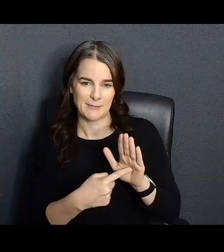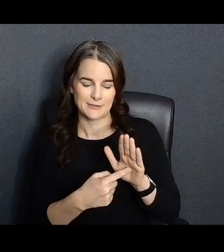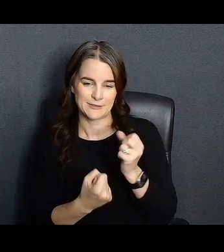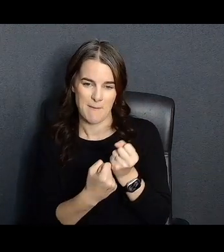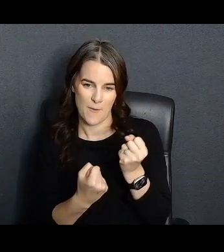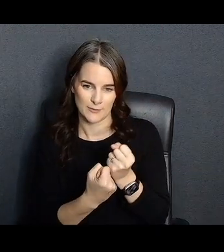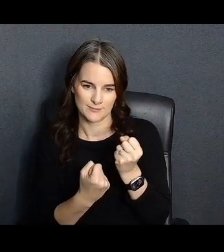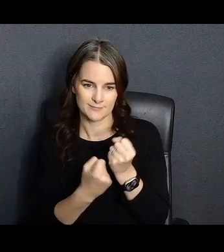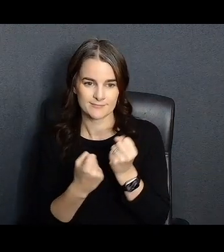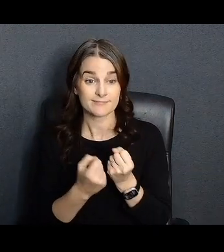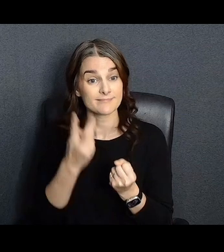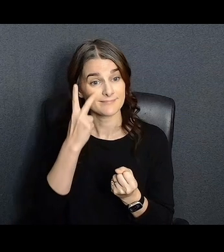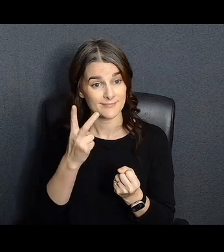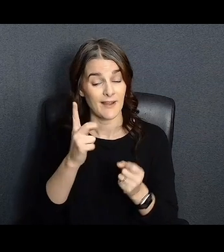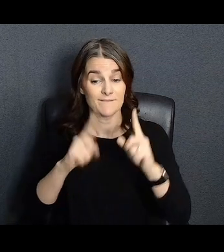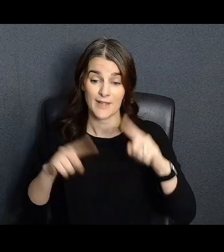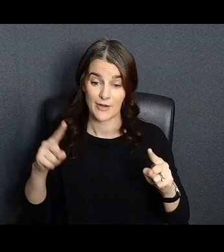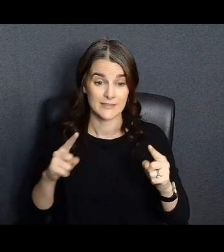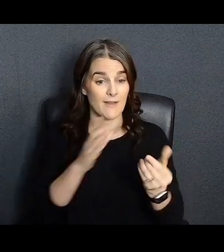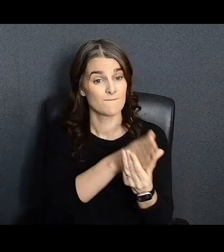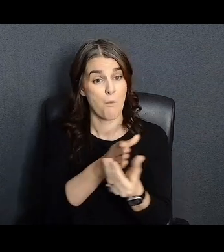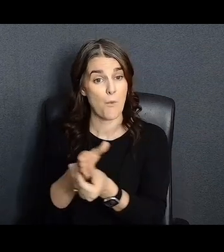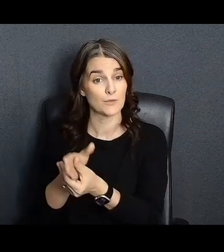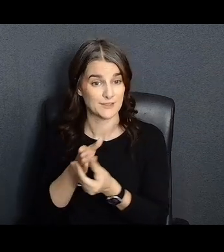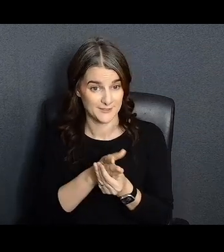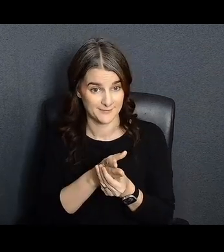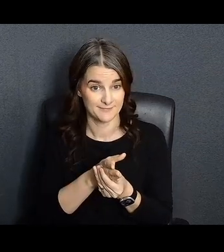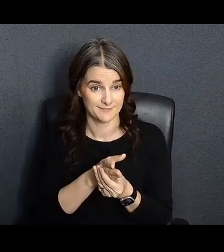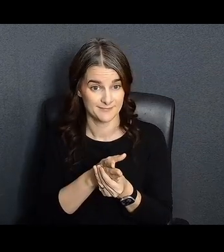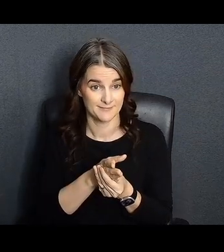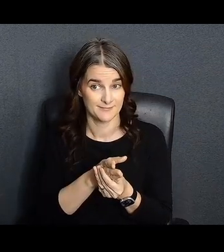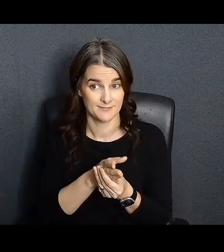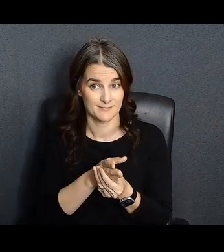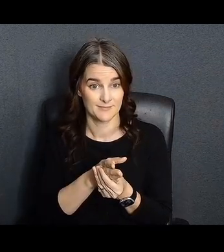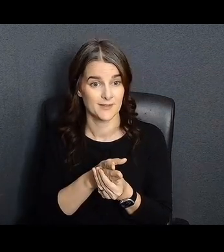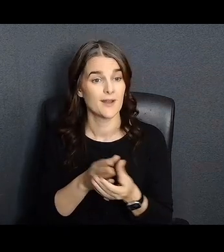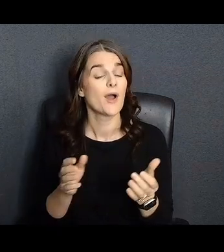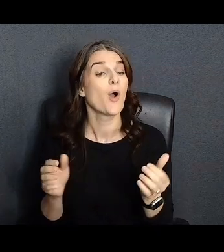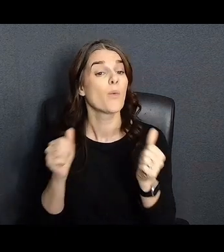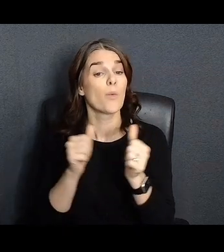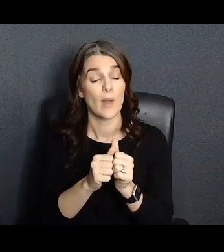So you can see that we have some various folders with symbols in them.